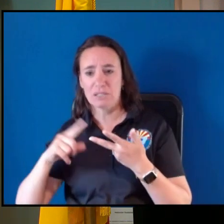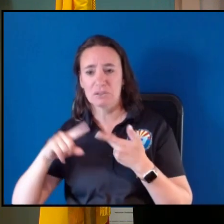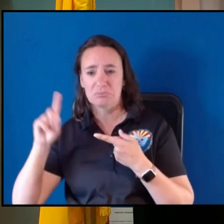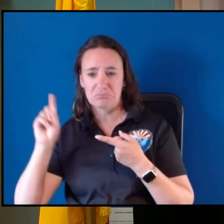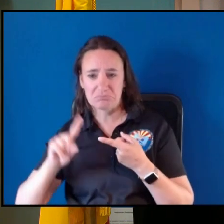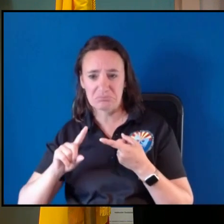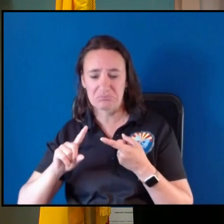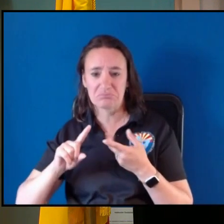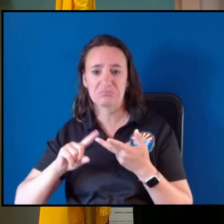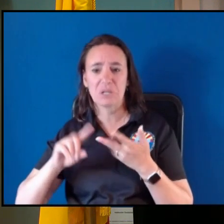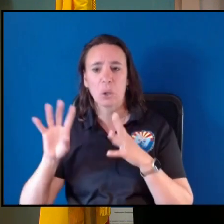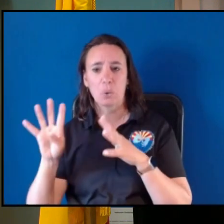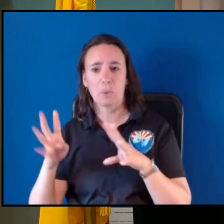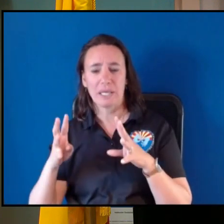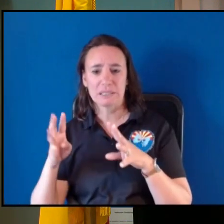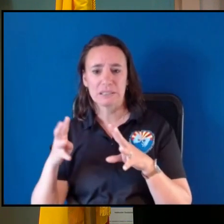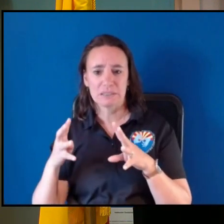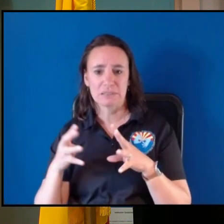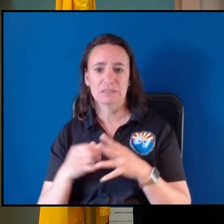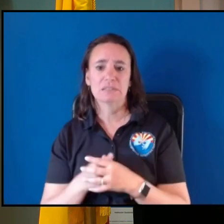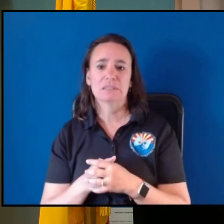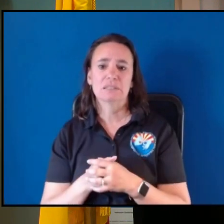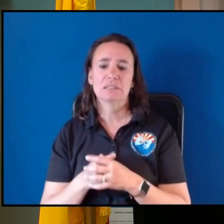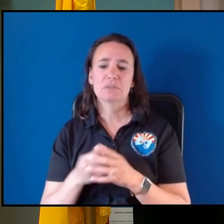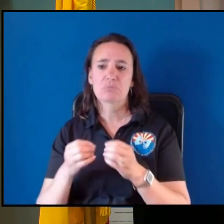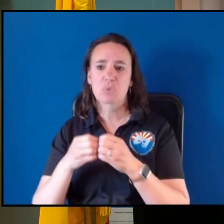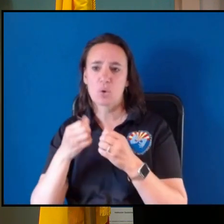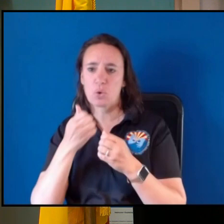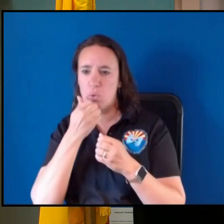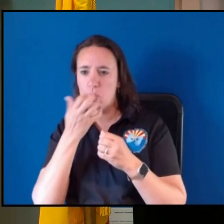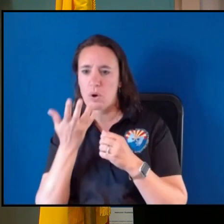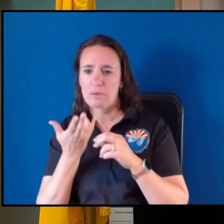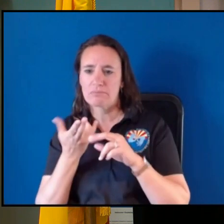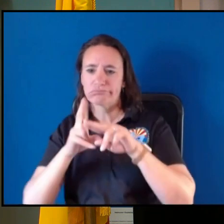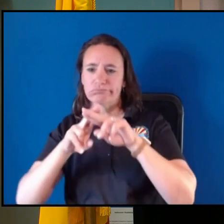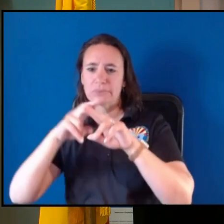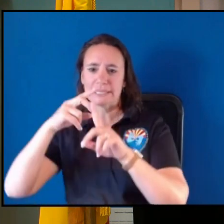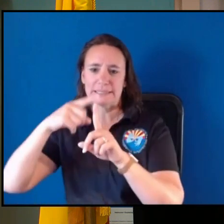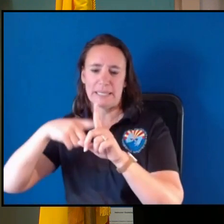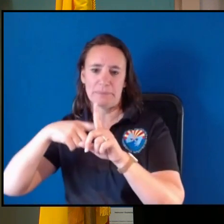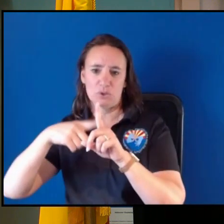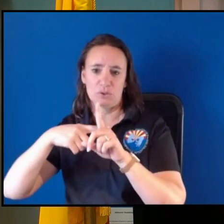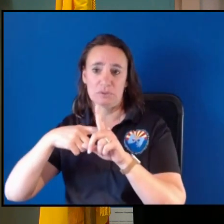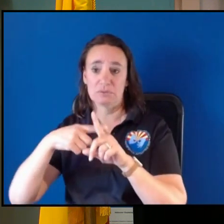returning and we start seeing warmer temperatures going into the weekend so going into the weekend right back to dry.